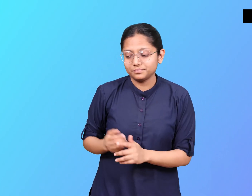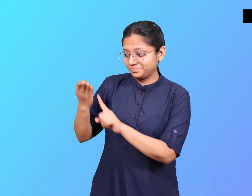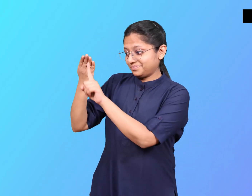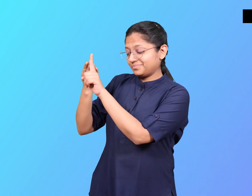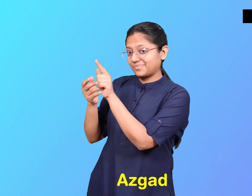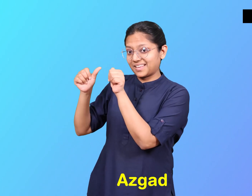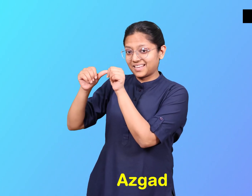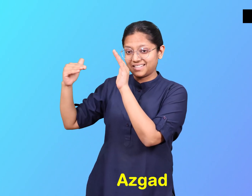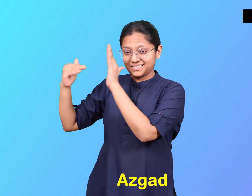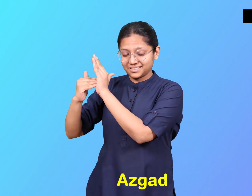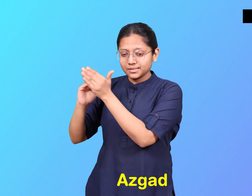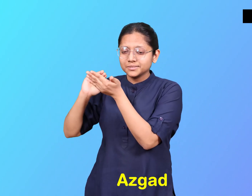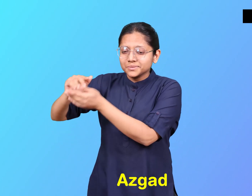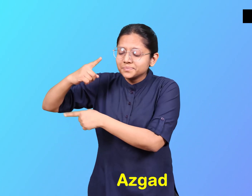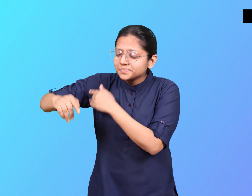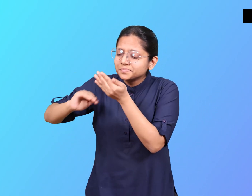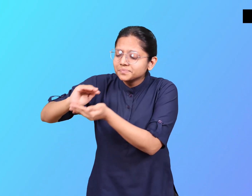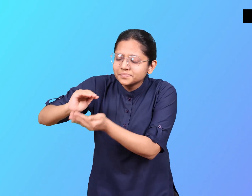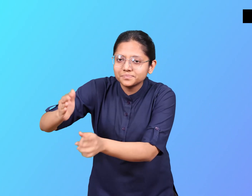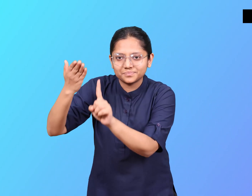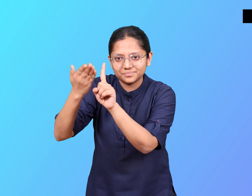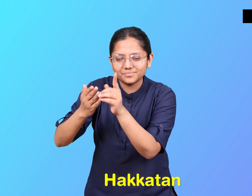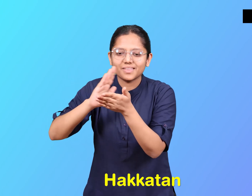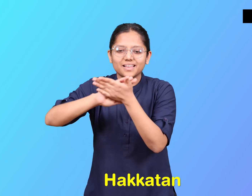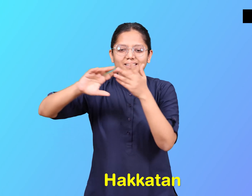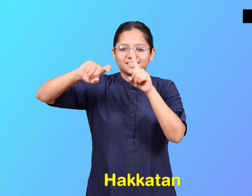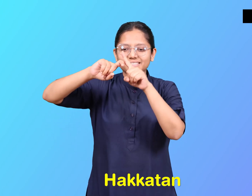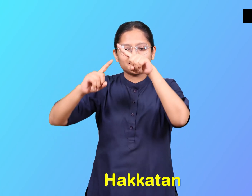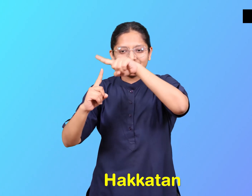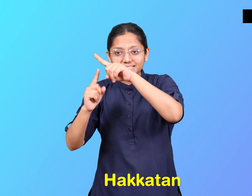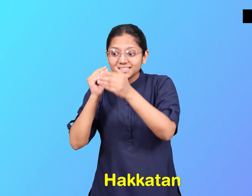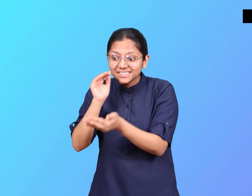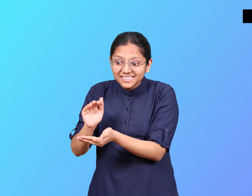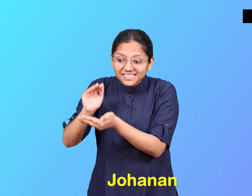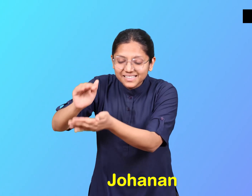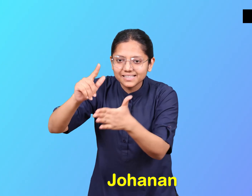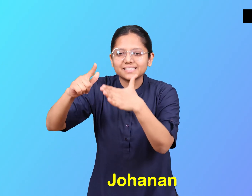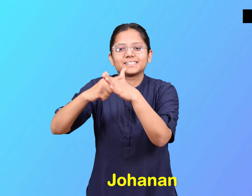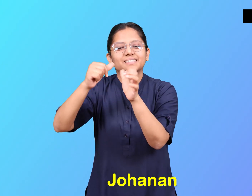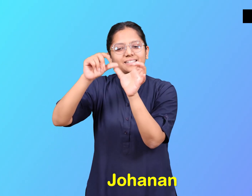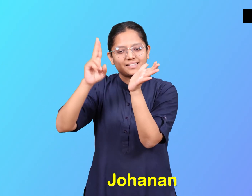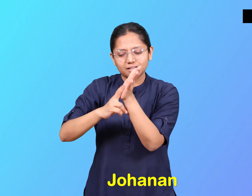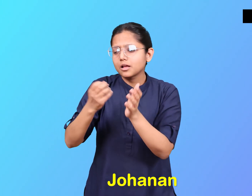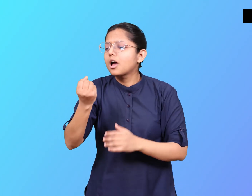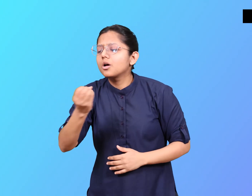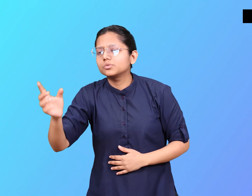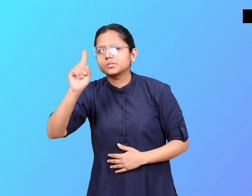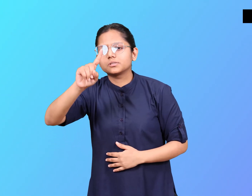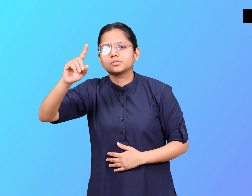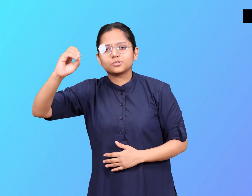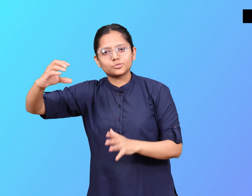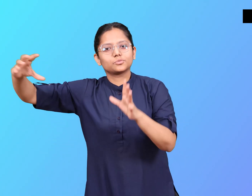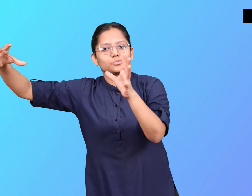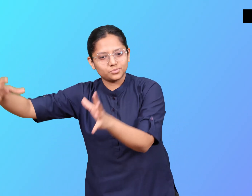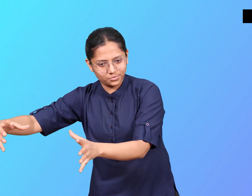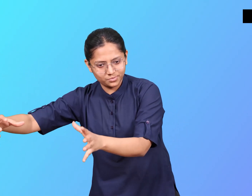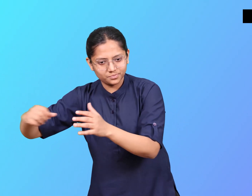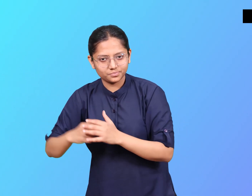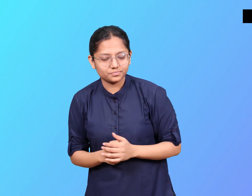from the descendants of Azgad: Johanan son of Hakkatan and 110 other men;